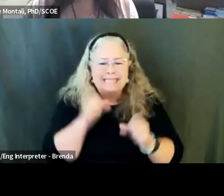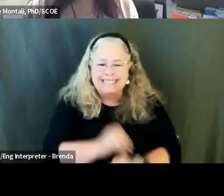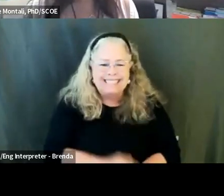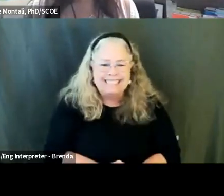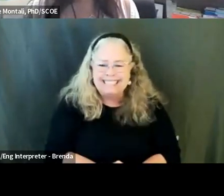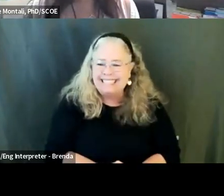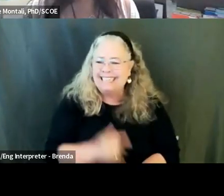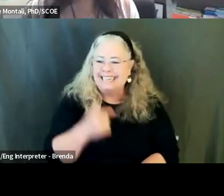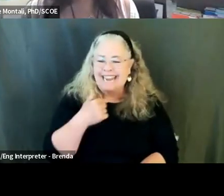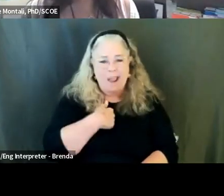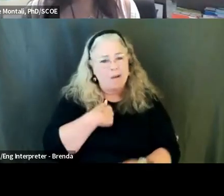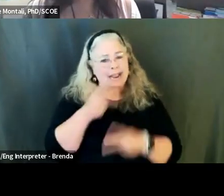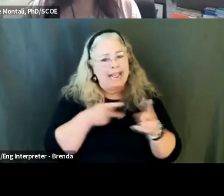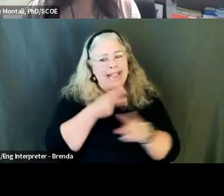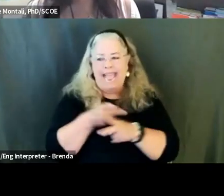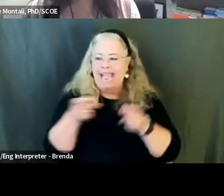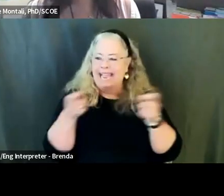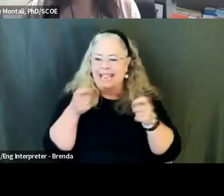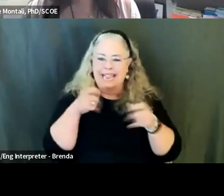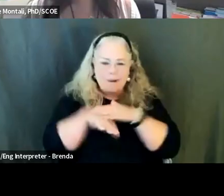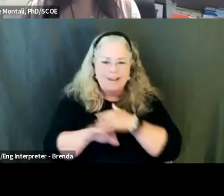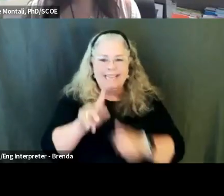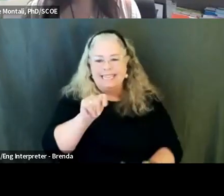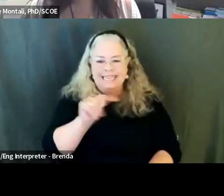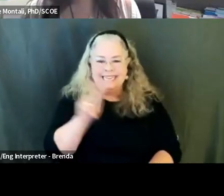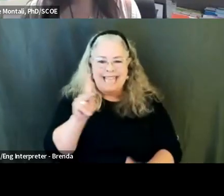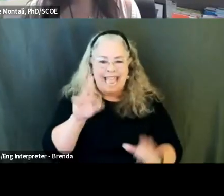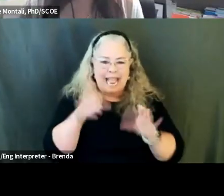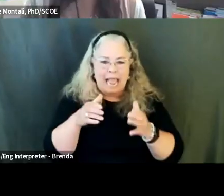kind of administrator when I used to walk into the TK class you know I start sweating my palms